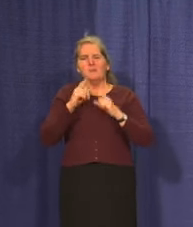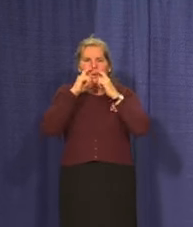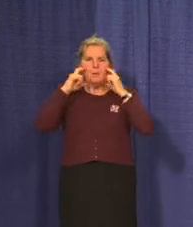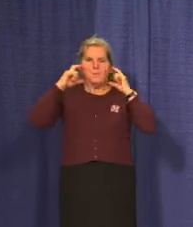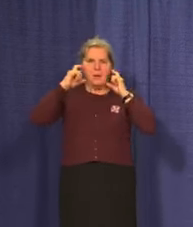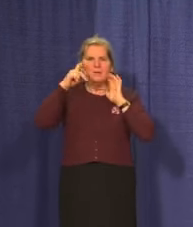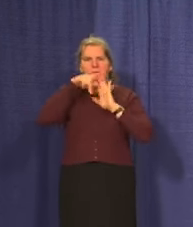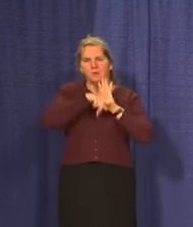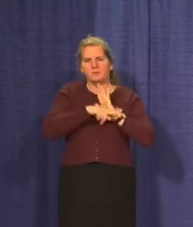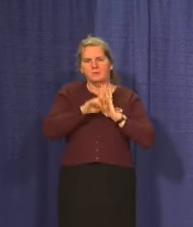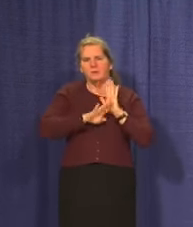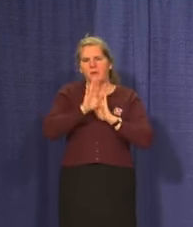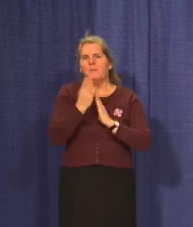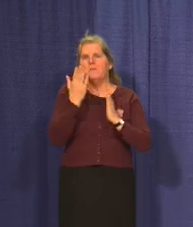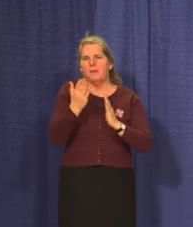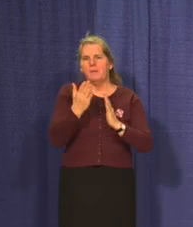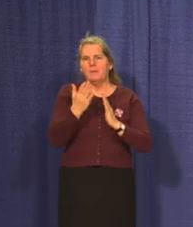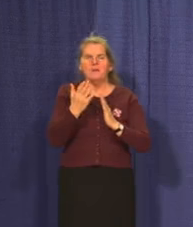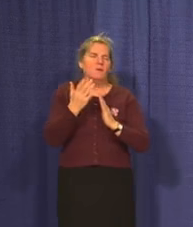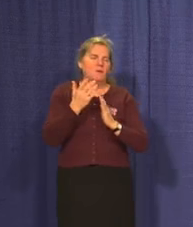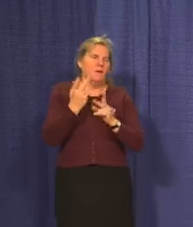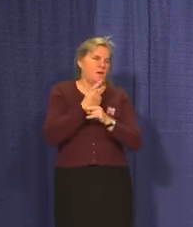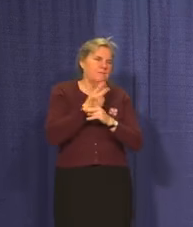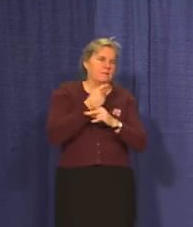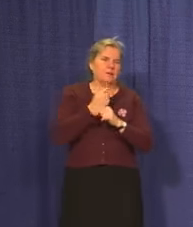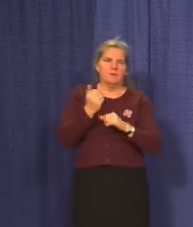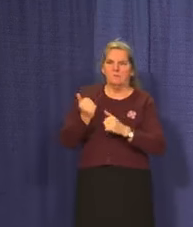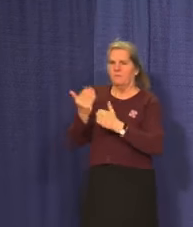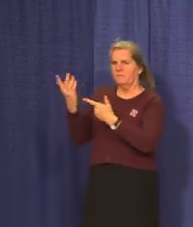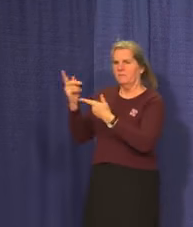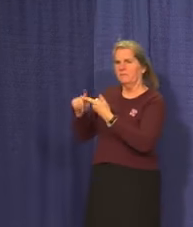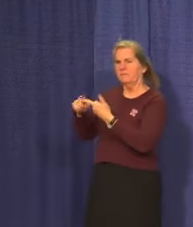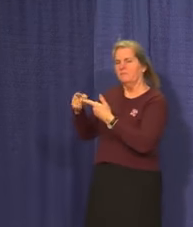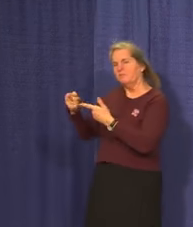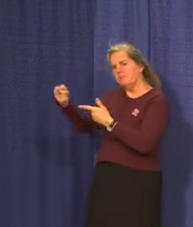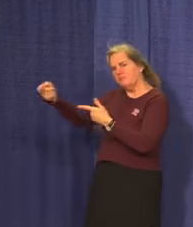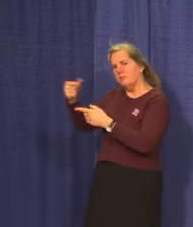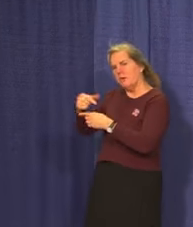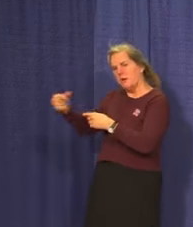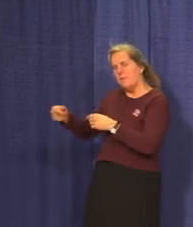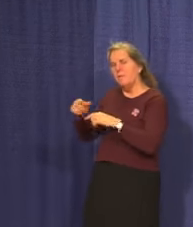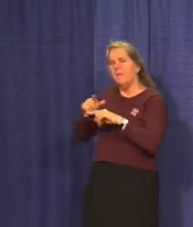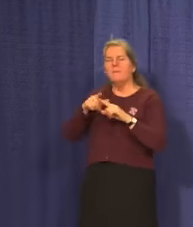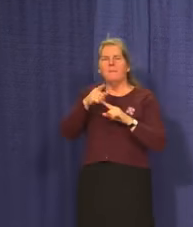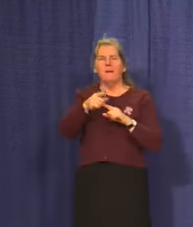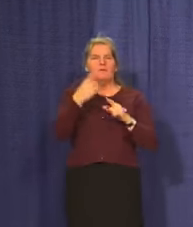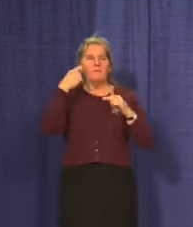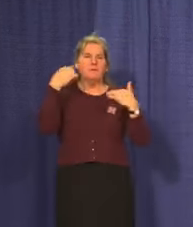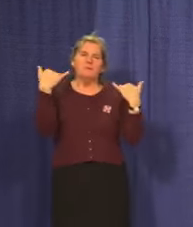ADVISE YUKON GOVERNMENT ON WHAT A MASK REQUIREMENT WOULD LOOK LIKE. MEANWHILE, PLEASE CONTINUE TO